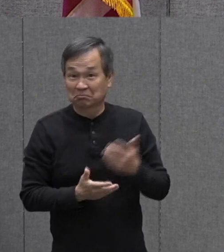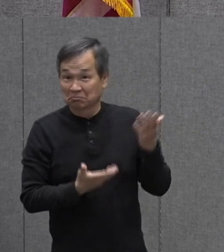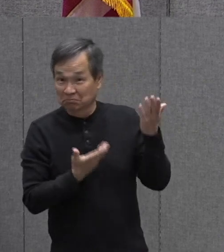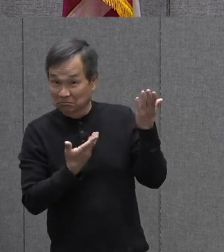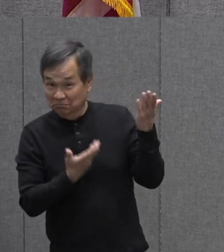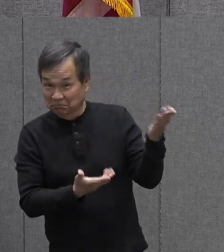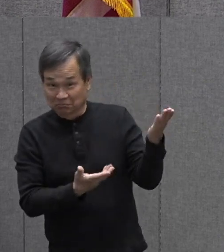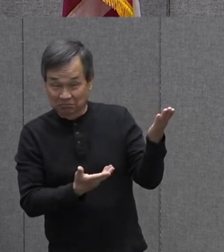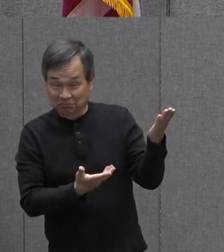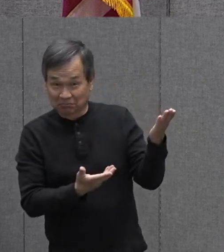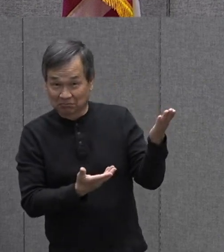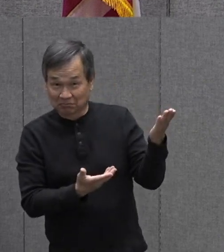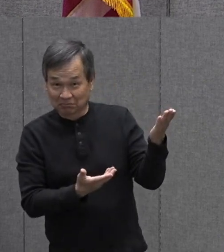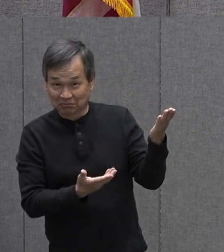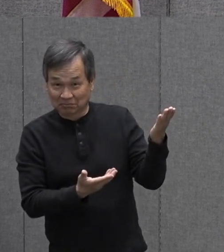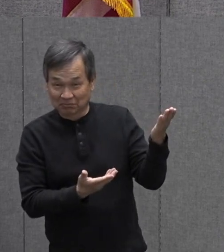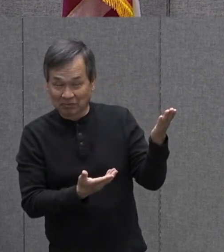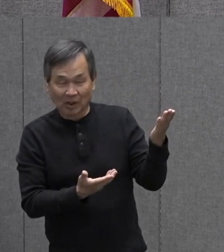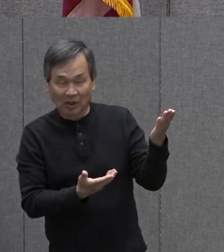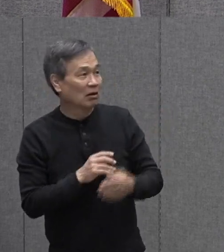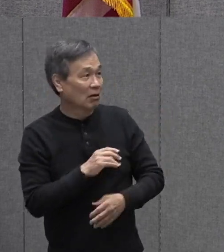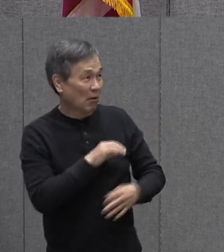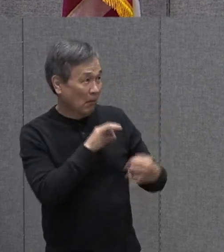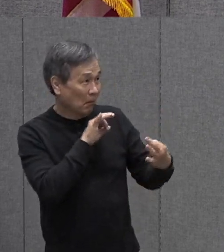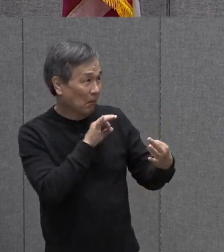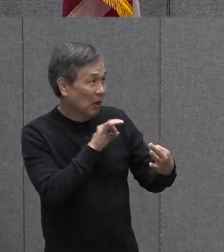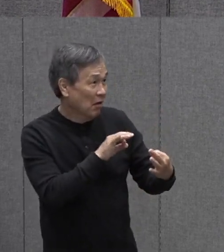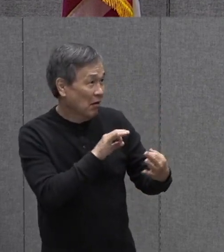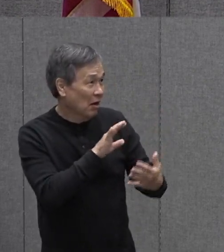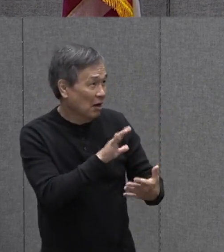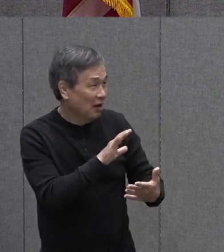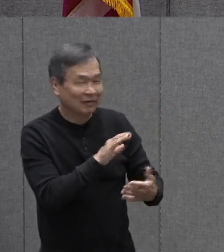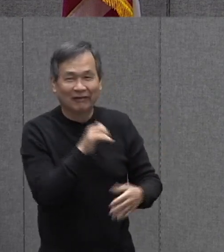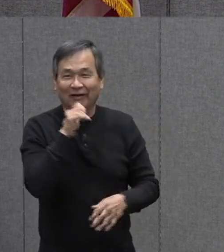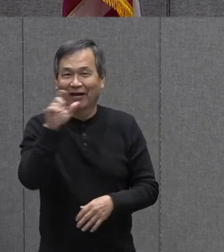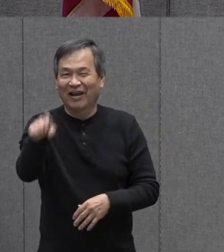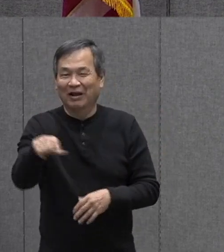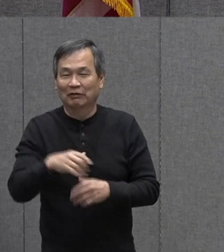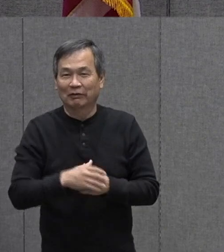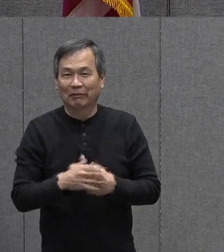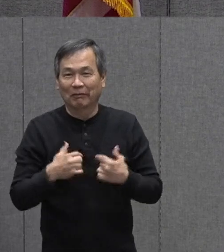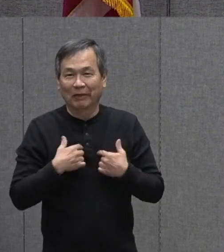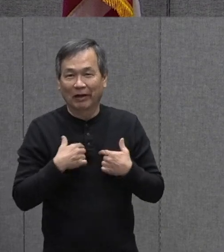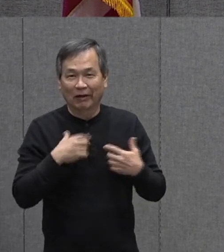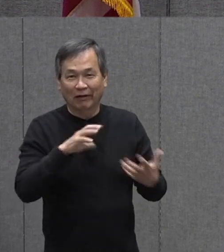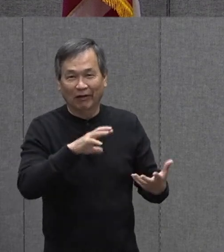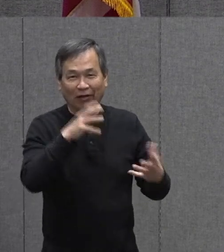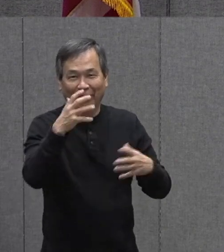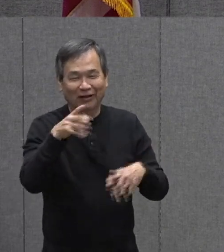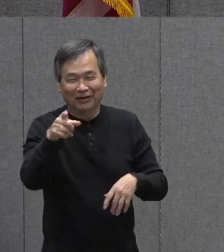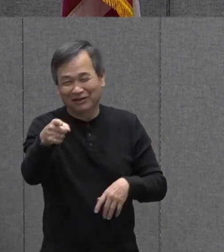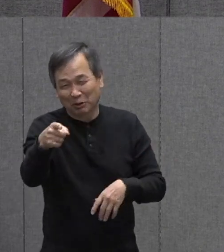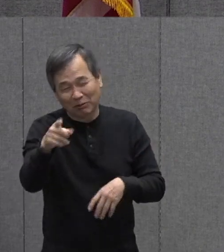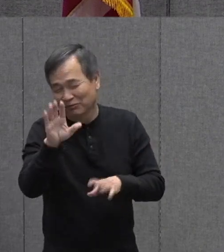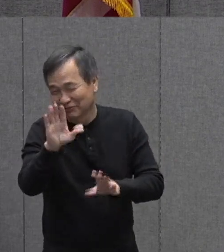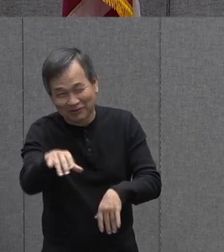And remember, it does not have to be perfect. Mine won't be perfect, but it doesn't mean I can't learn still.